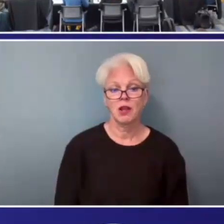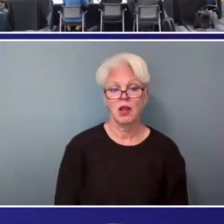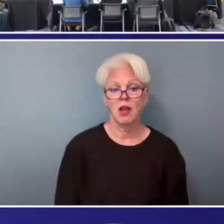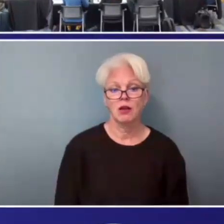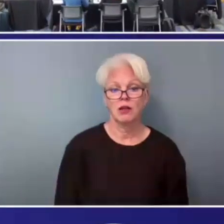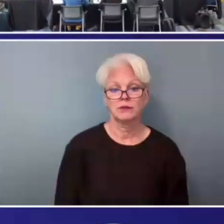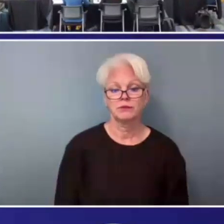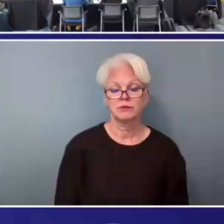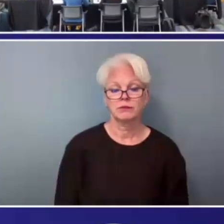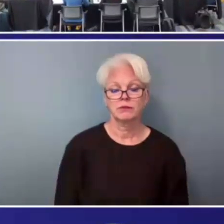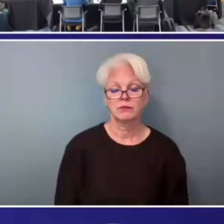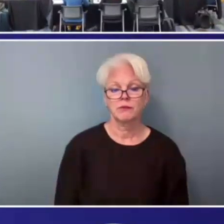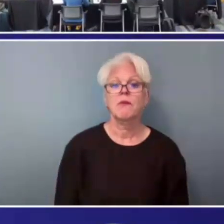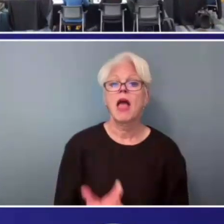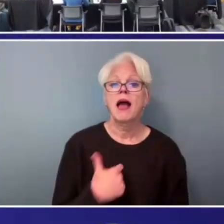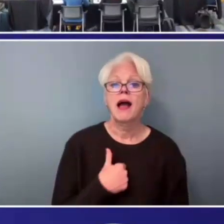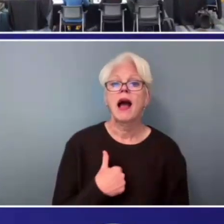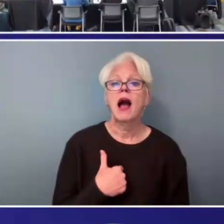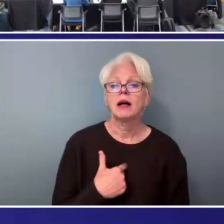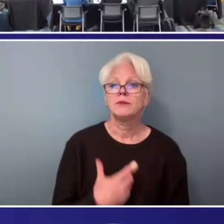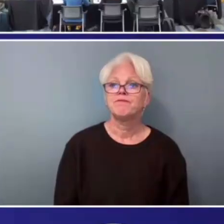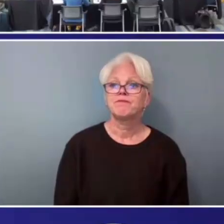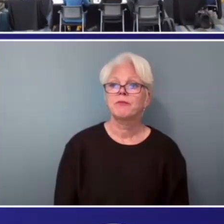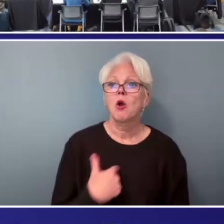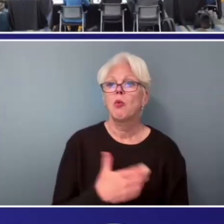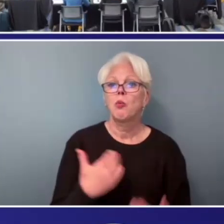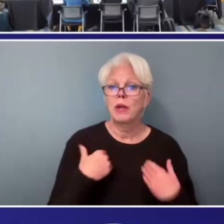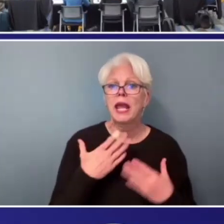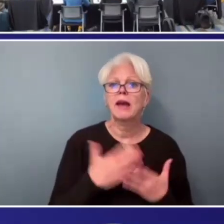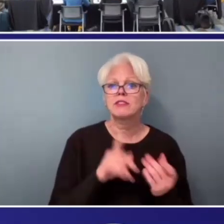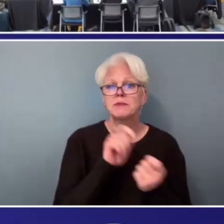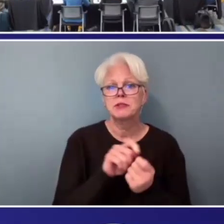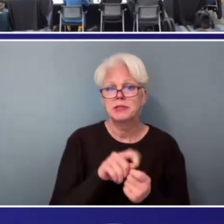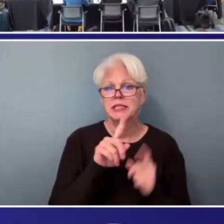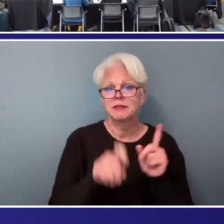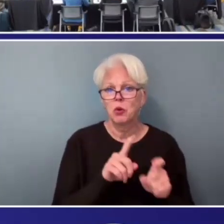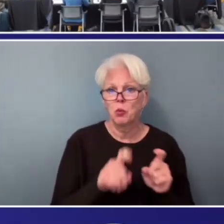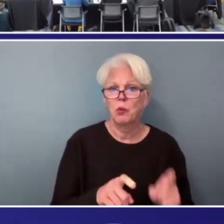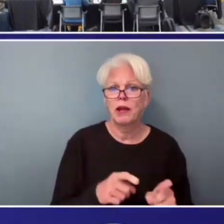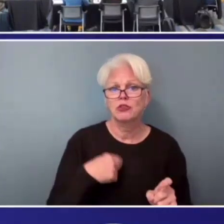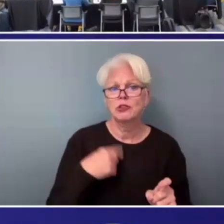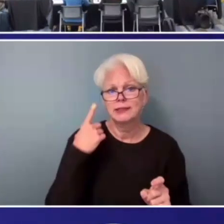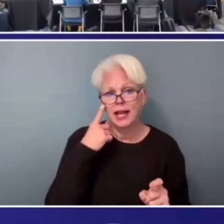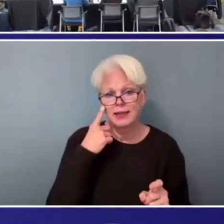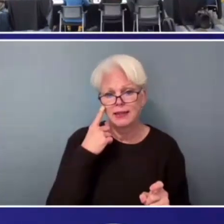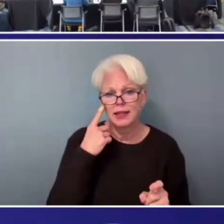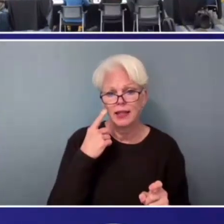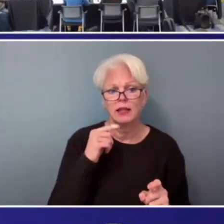I want I want to get you know, we had some we had some specific questions. I think those have been answered.